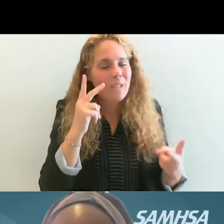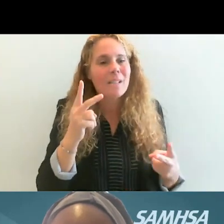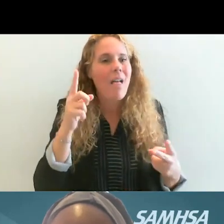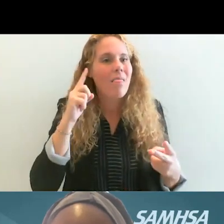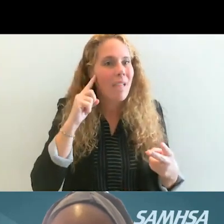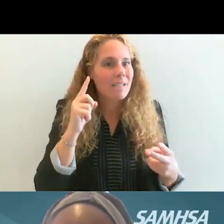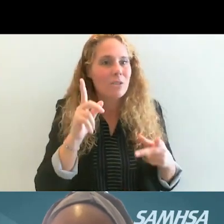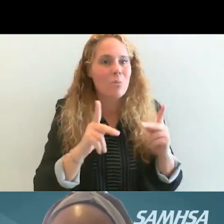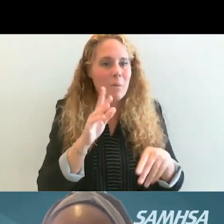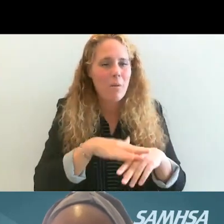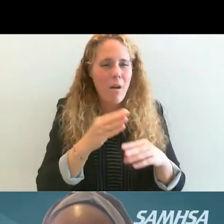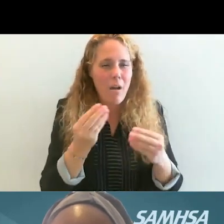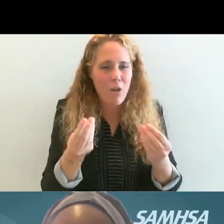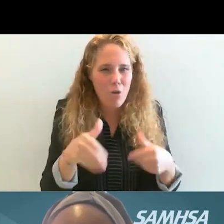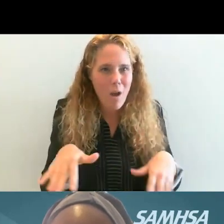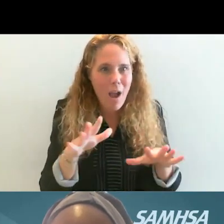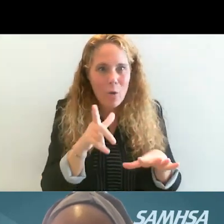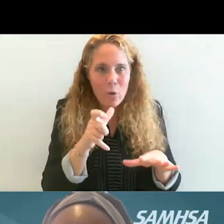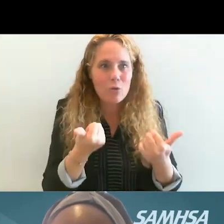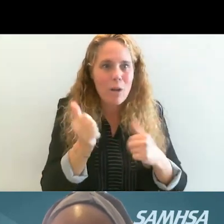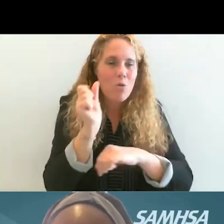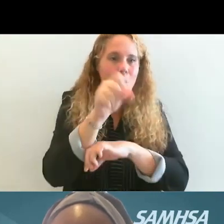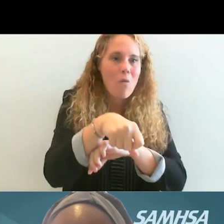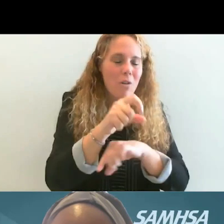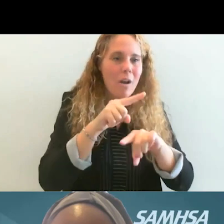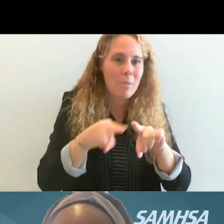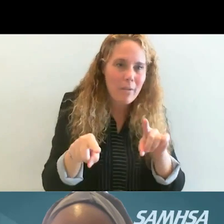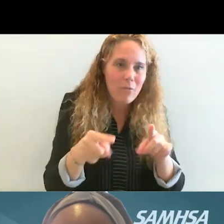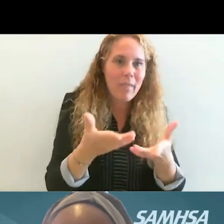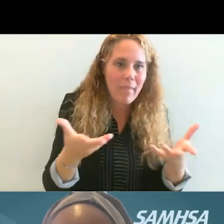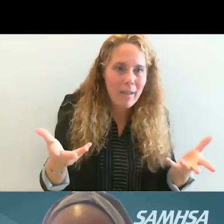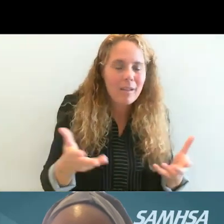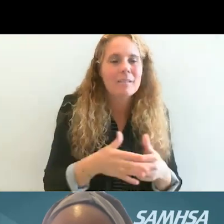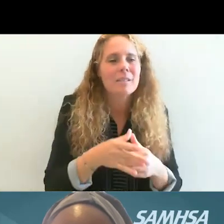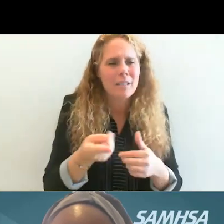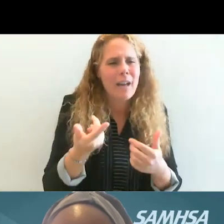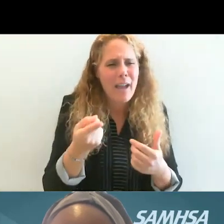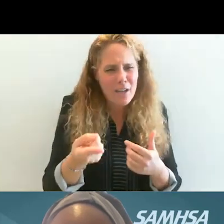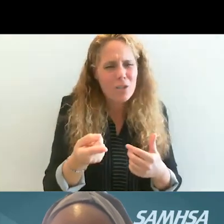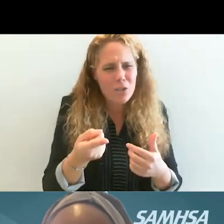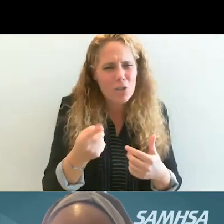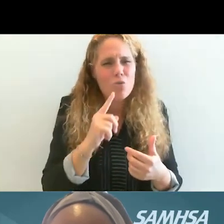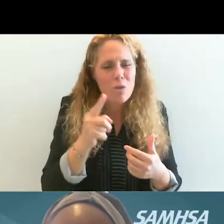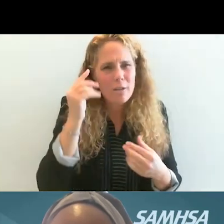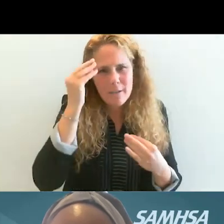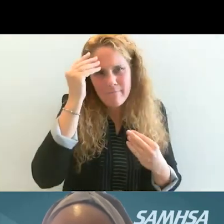TRYING TO OVERCOME DIFFERENT THINGS AND YOU TAKE IT AND DIGEST IT AND HELP US MOVE FORWARD.